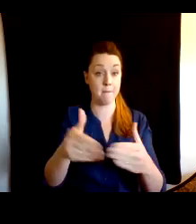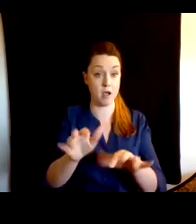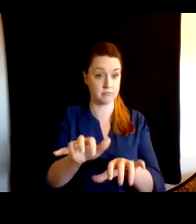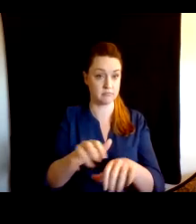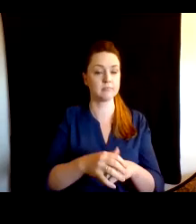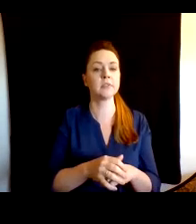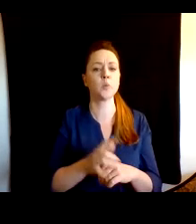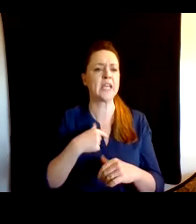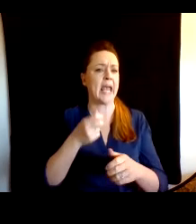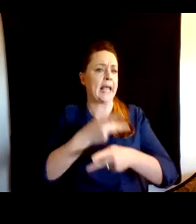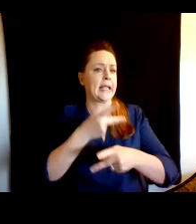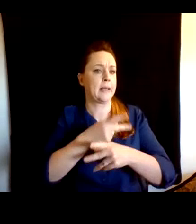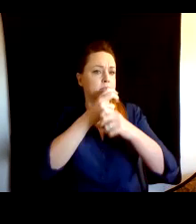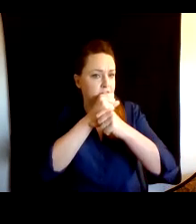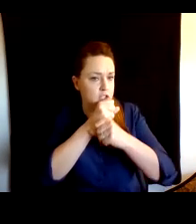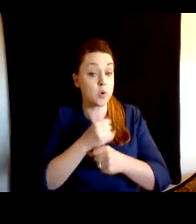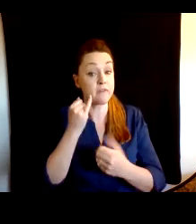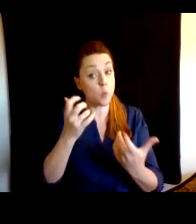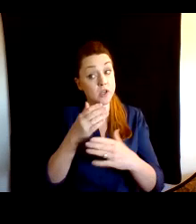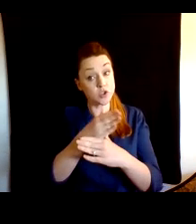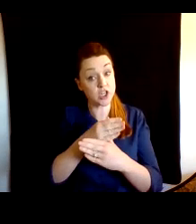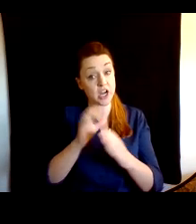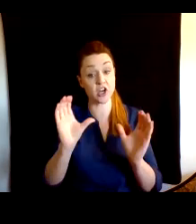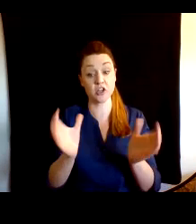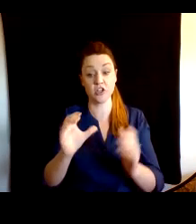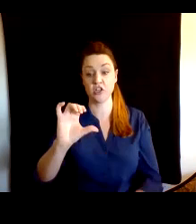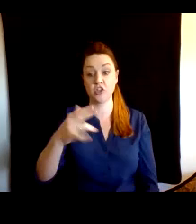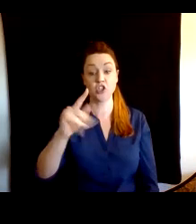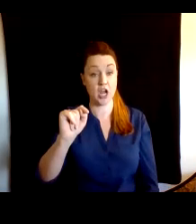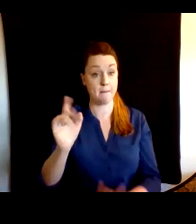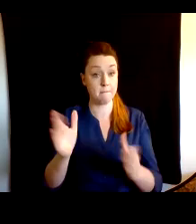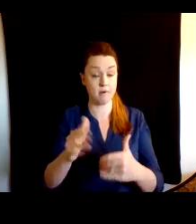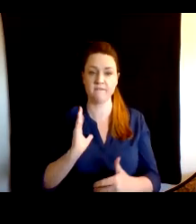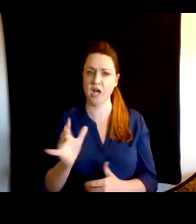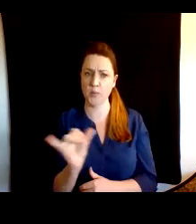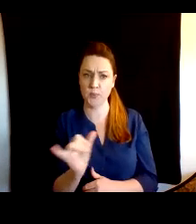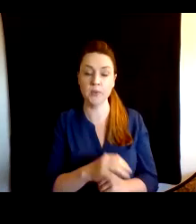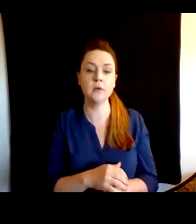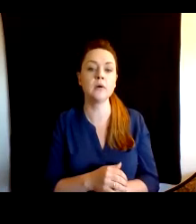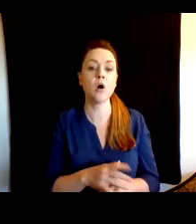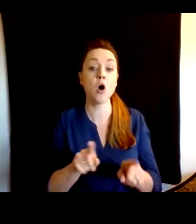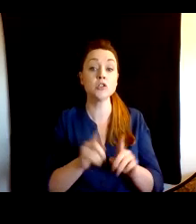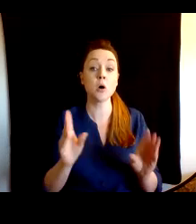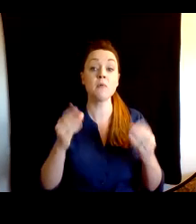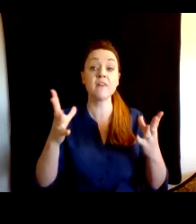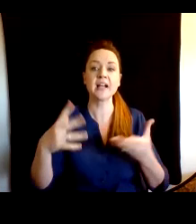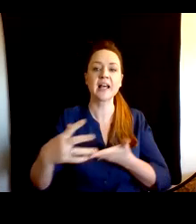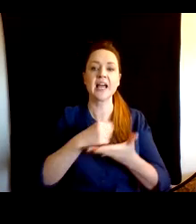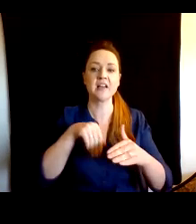or if you would like you can share that information in the chat box. I would also love it if all of you can help provide collective access for one another.